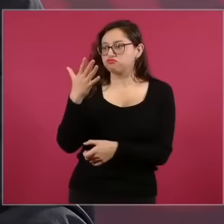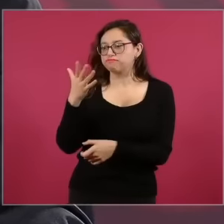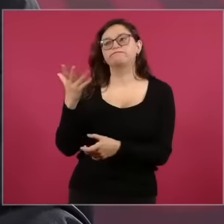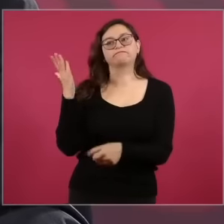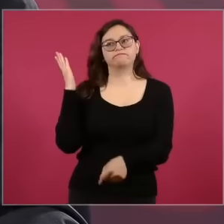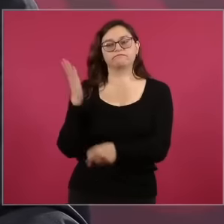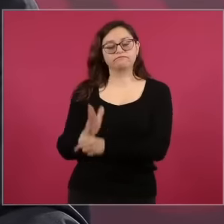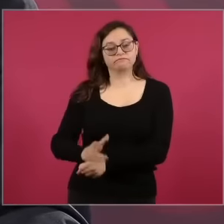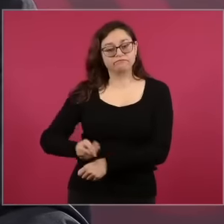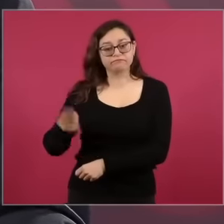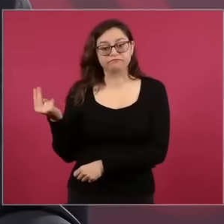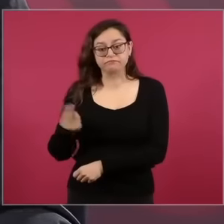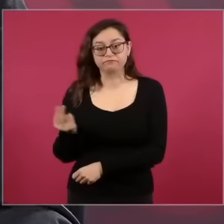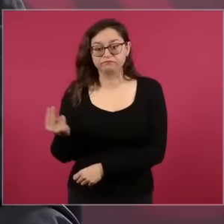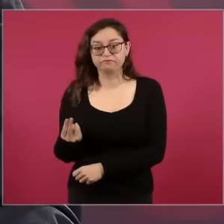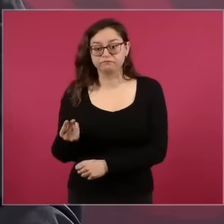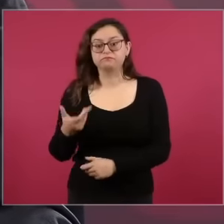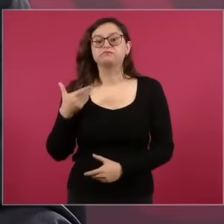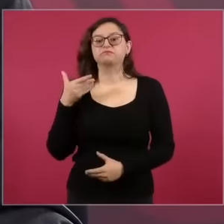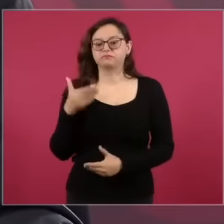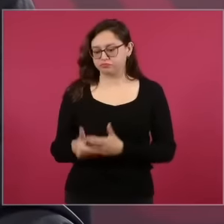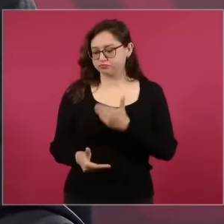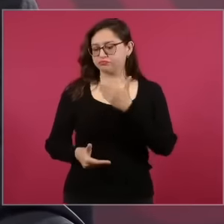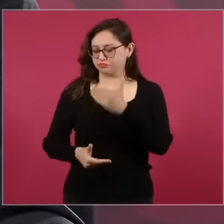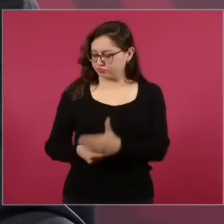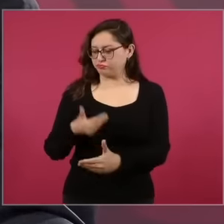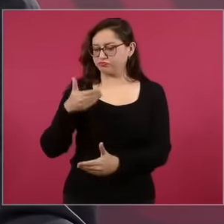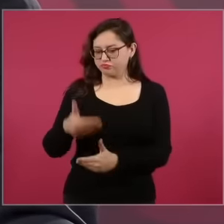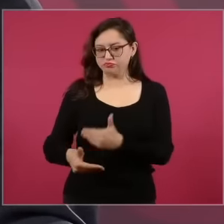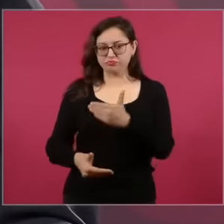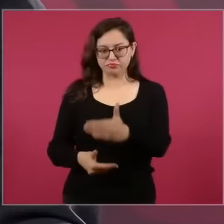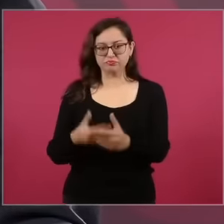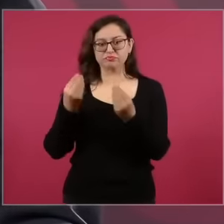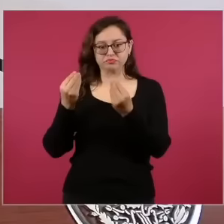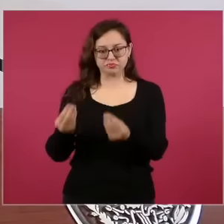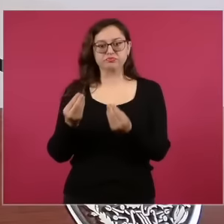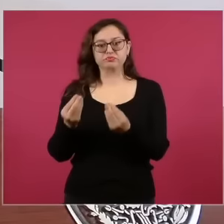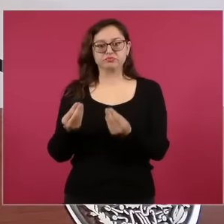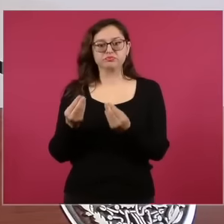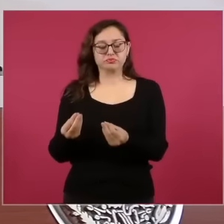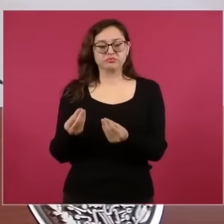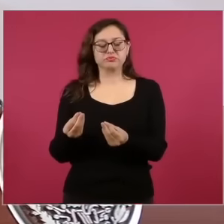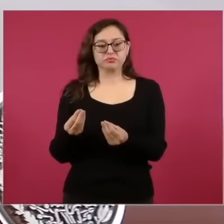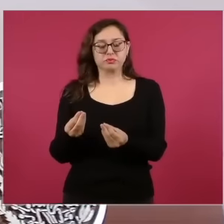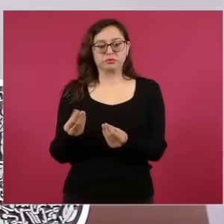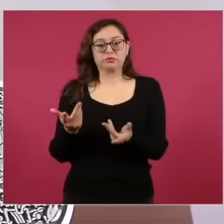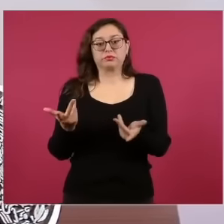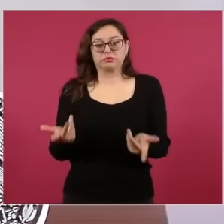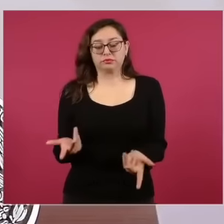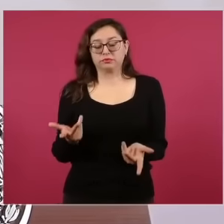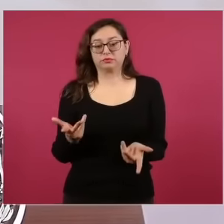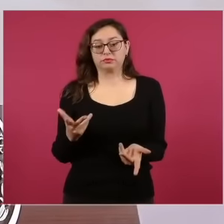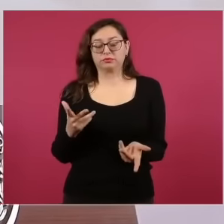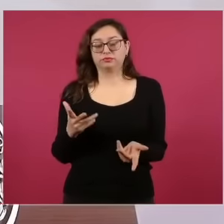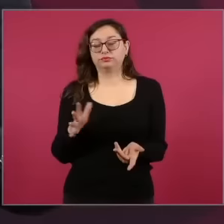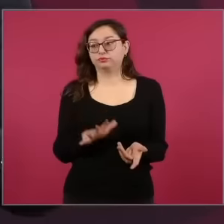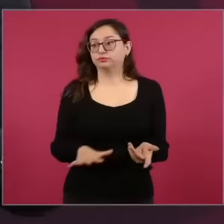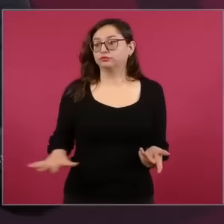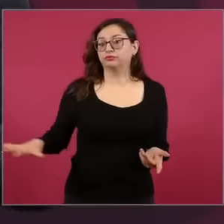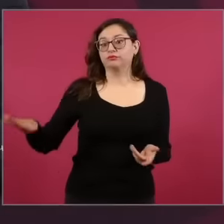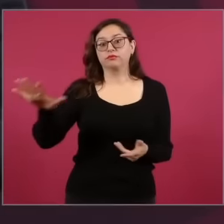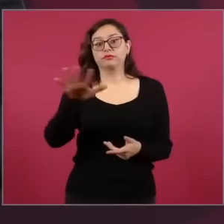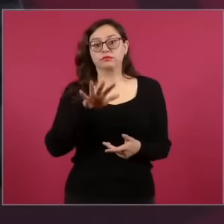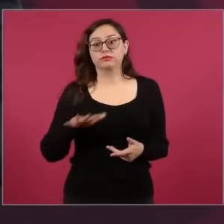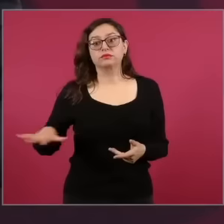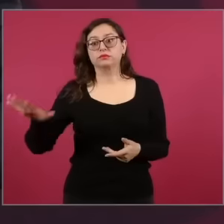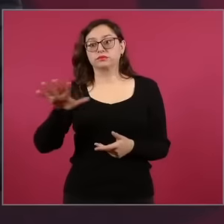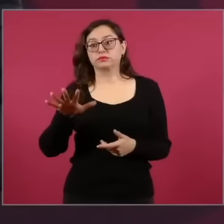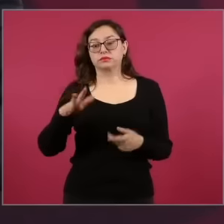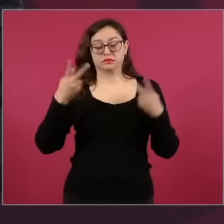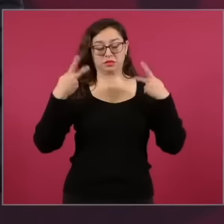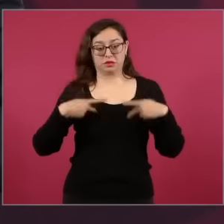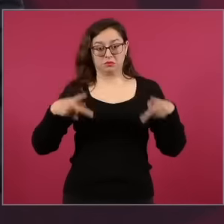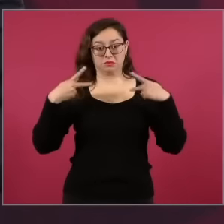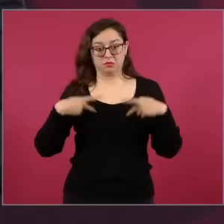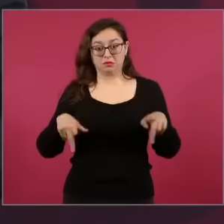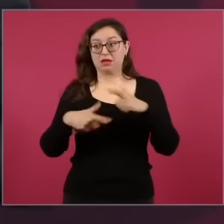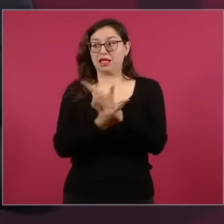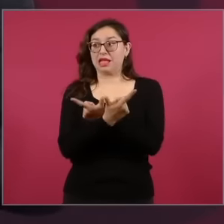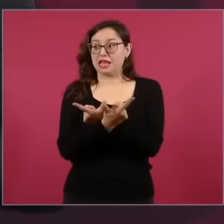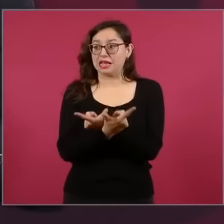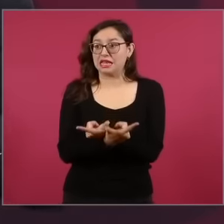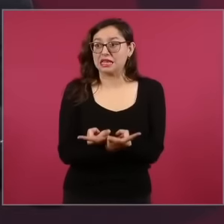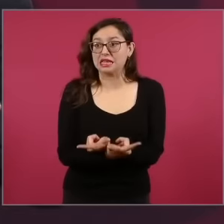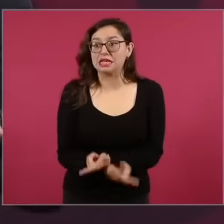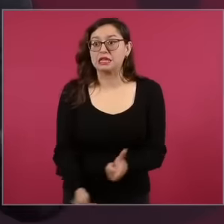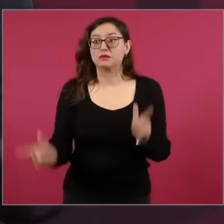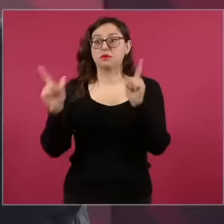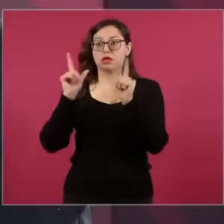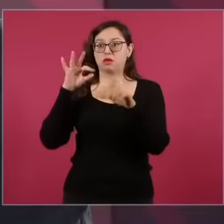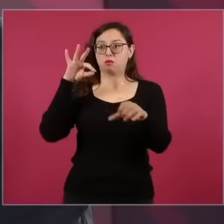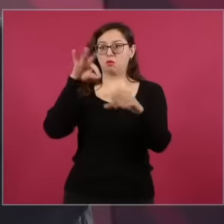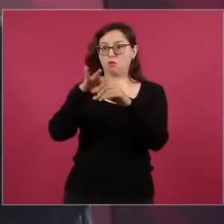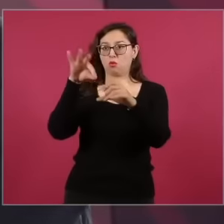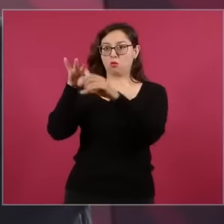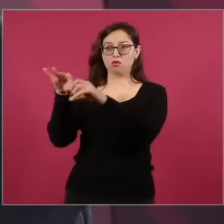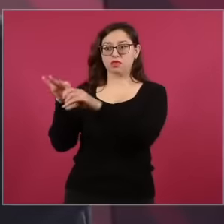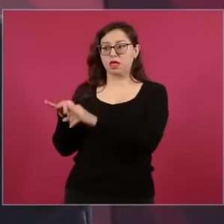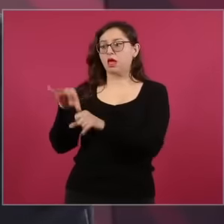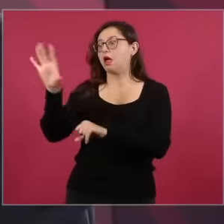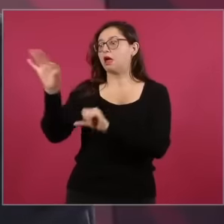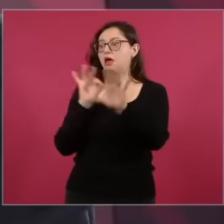it will go a long way when it is the people. The people of Mexico freely elect the judges,